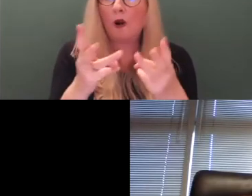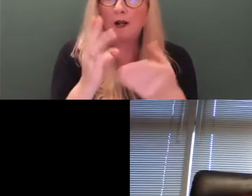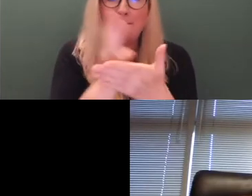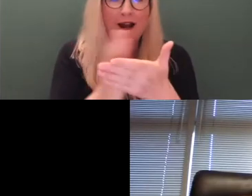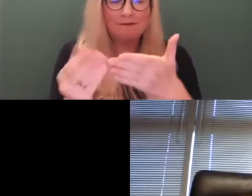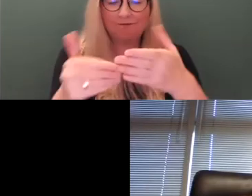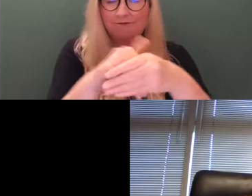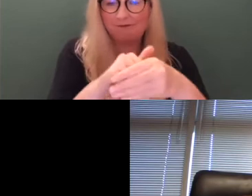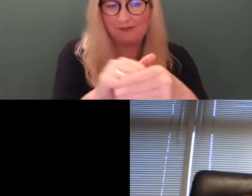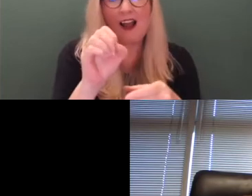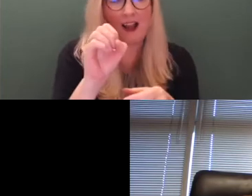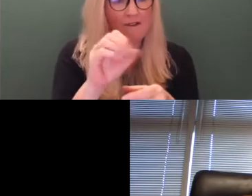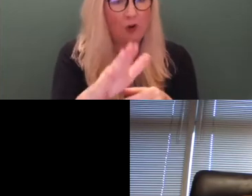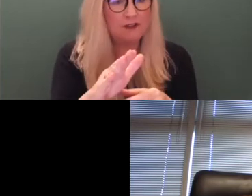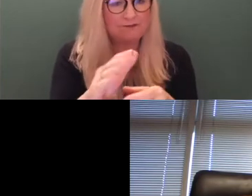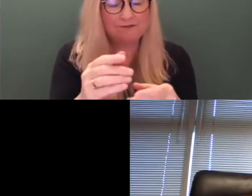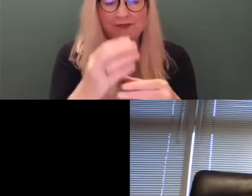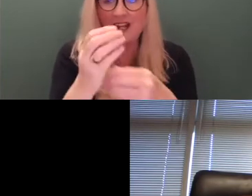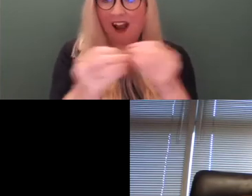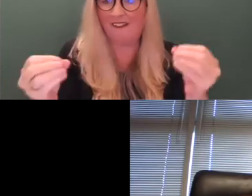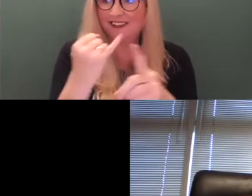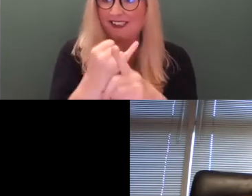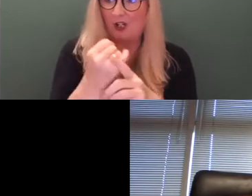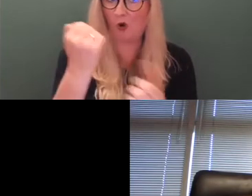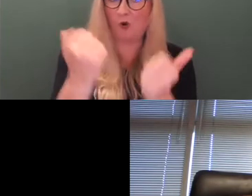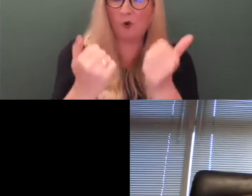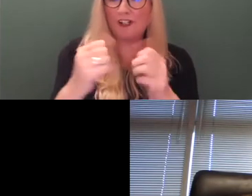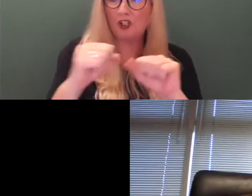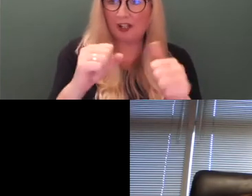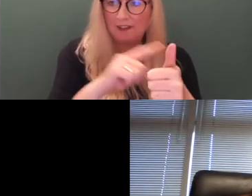course a number of the offices in the court services. Next we have Patricia Hickey,